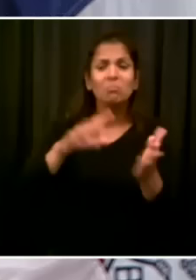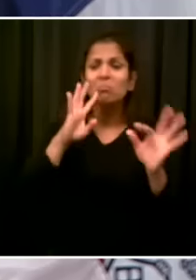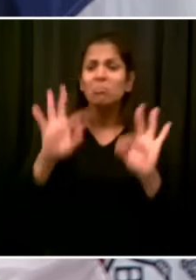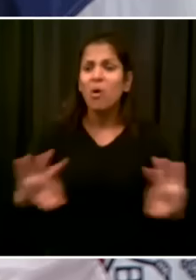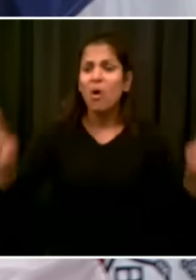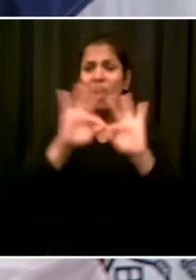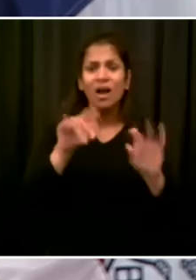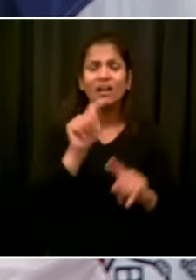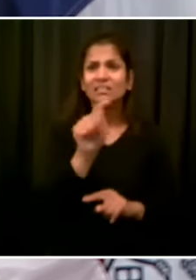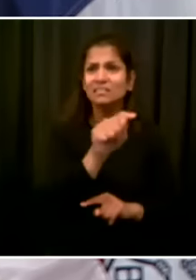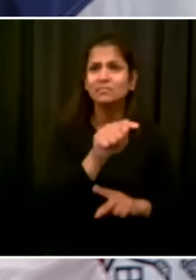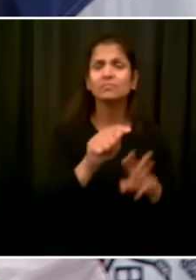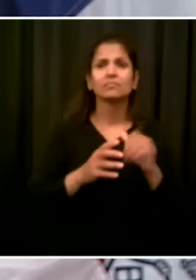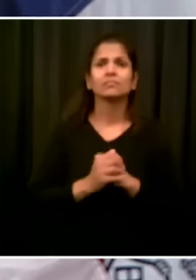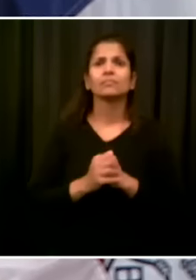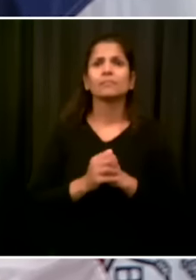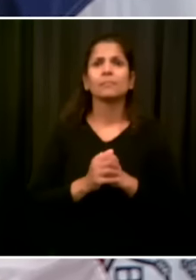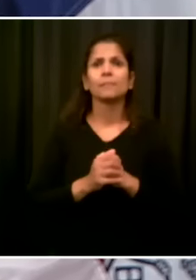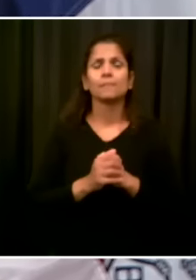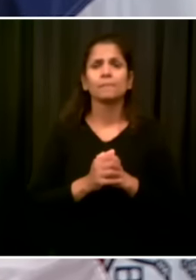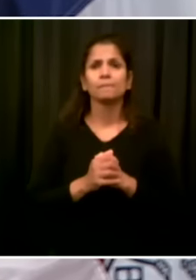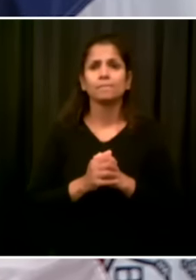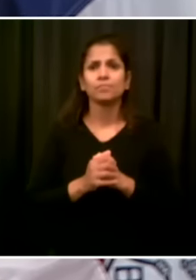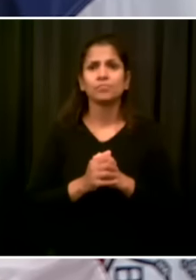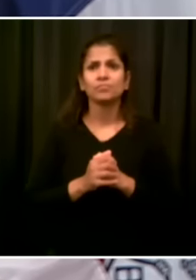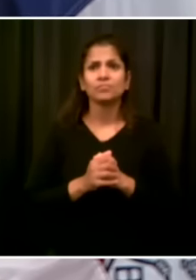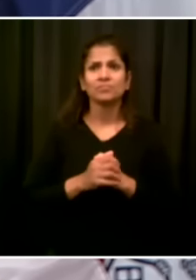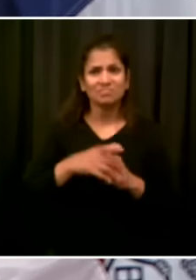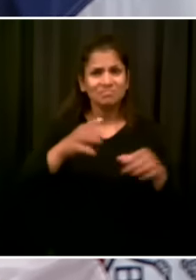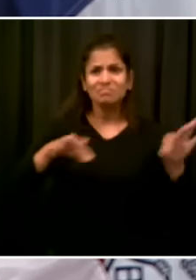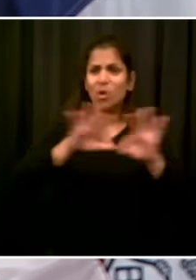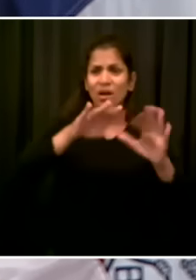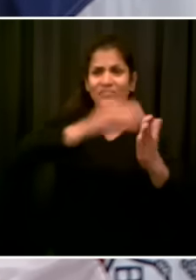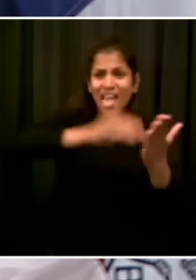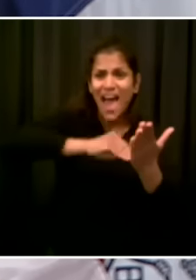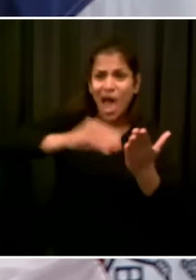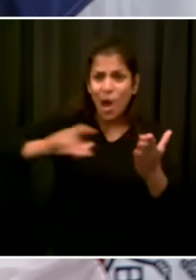PEOPLE, WATHICNG THEIR LIVES. I SEE THE WORLD FROM THE